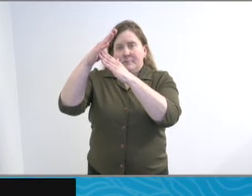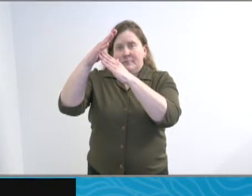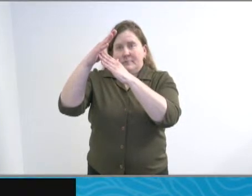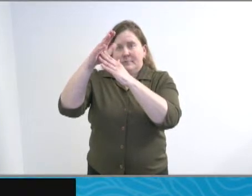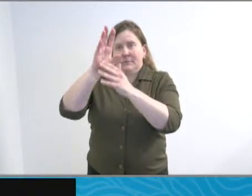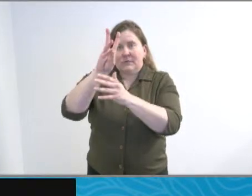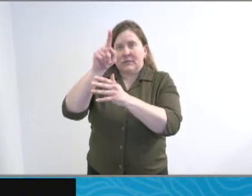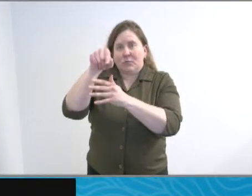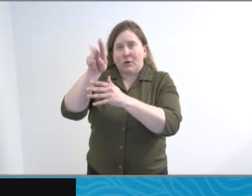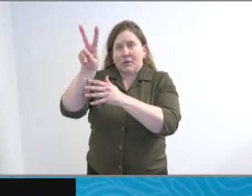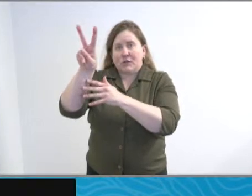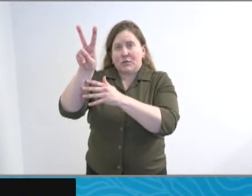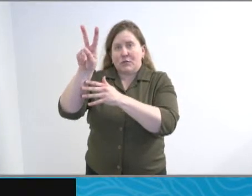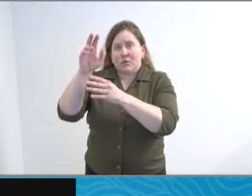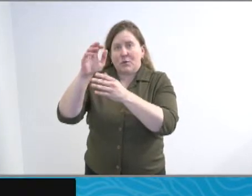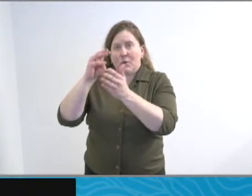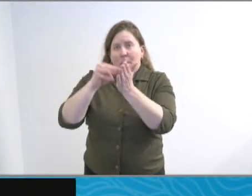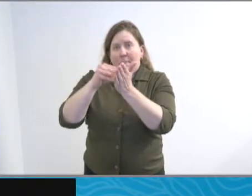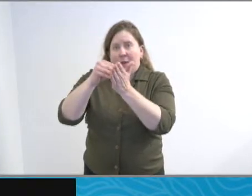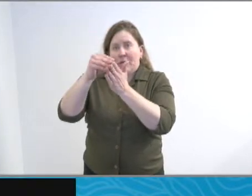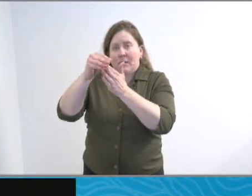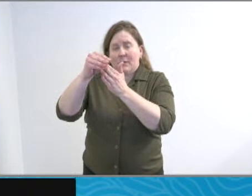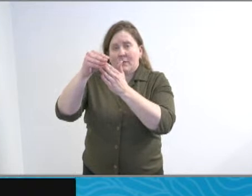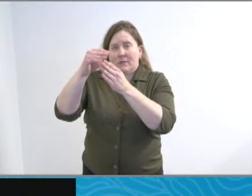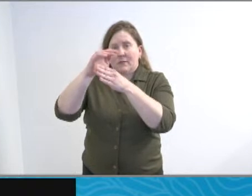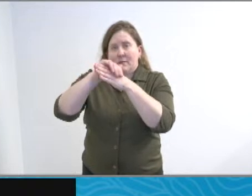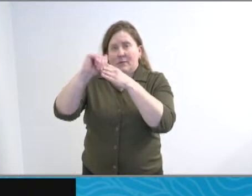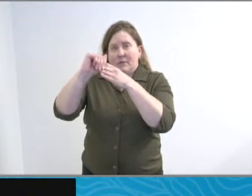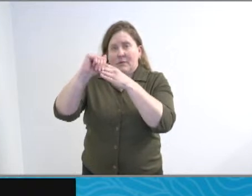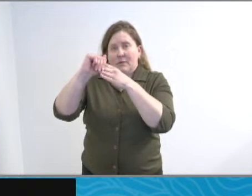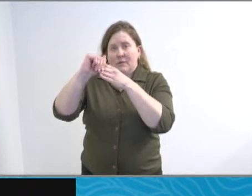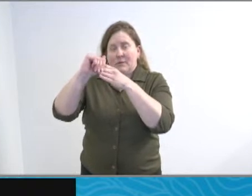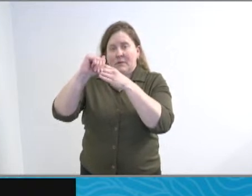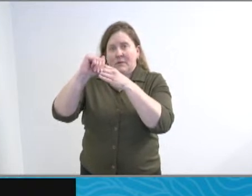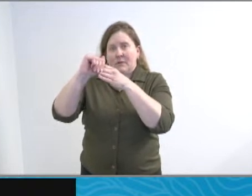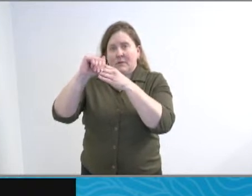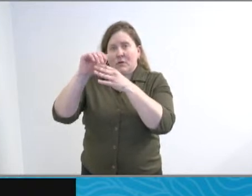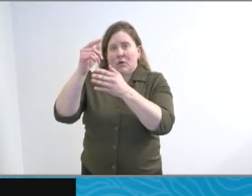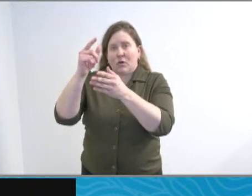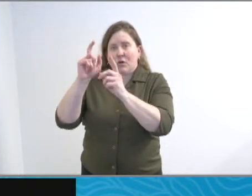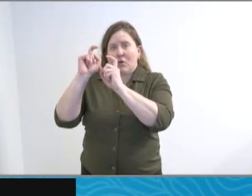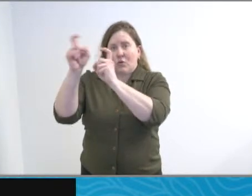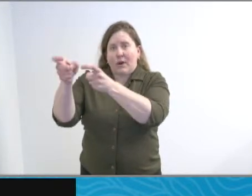in local grants and entitlements. The second part is the state grants and entitlements.